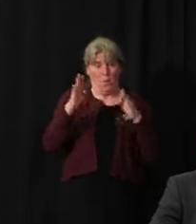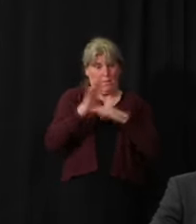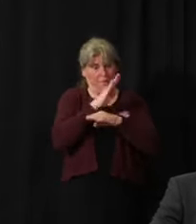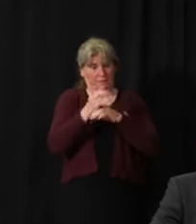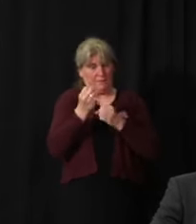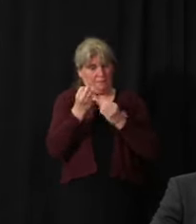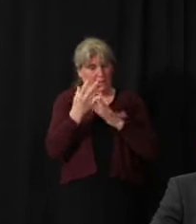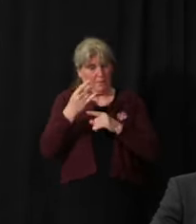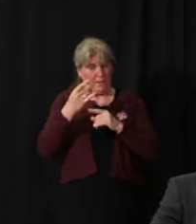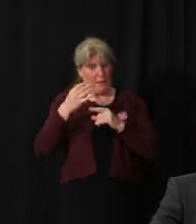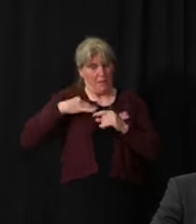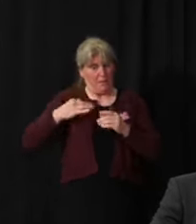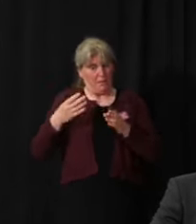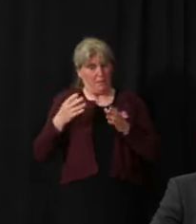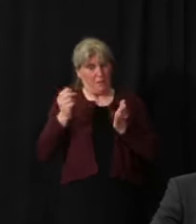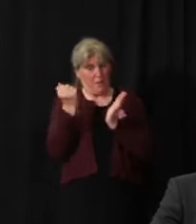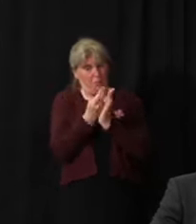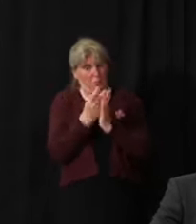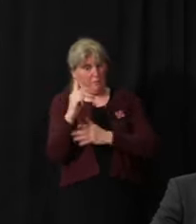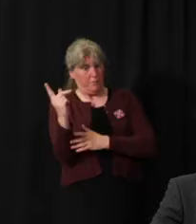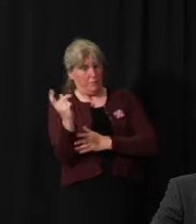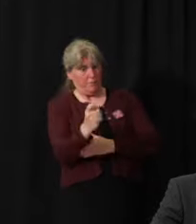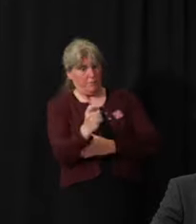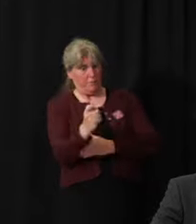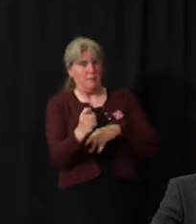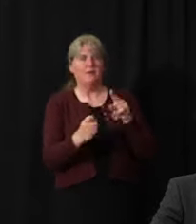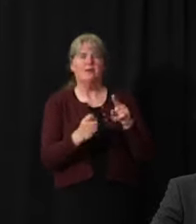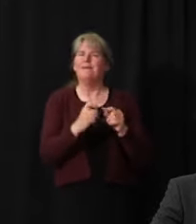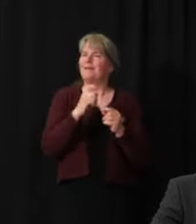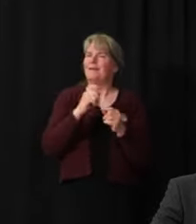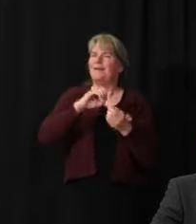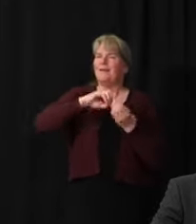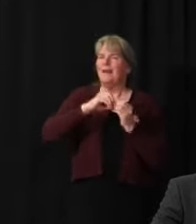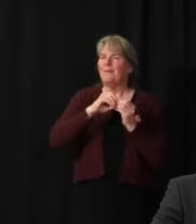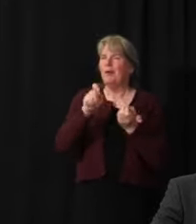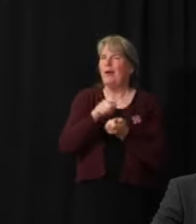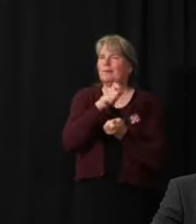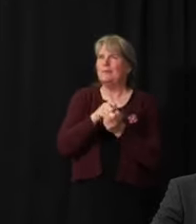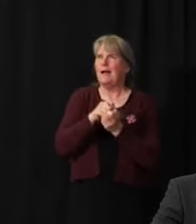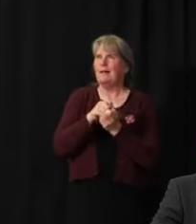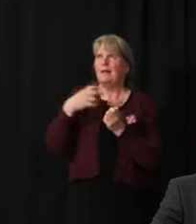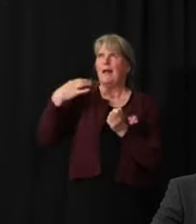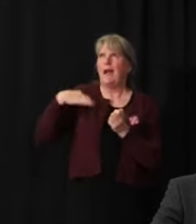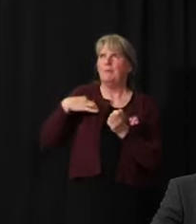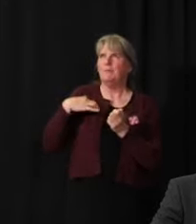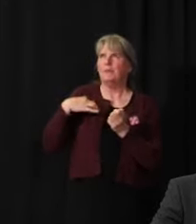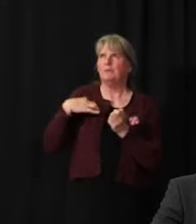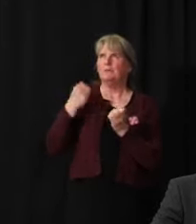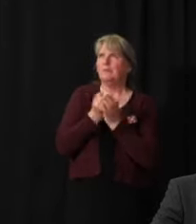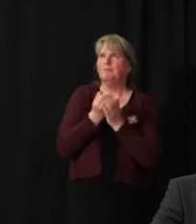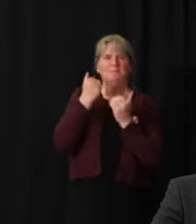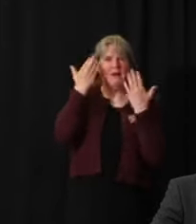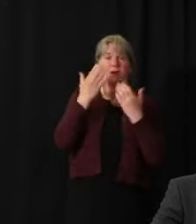approved? Well, I cannot tell you how many applications.